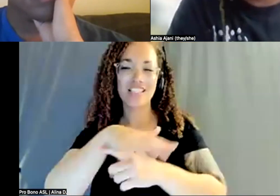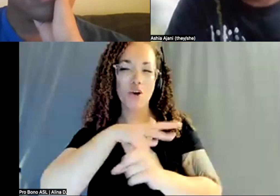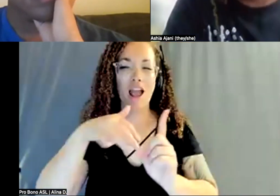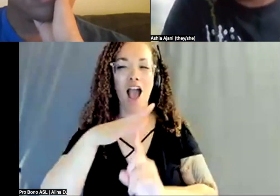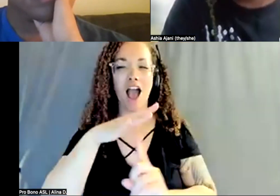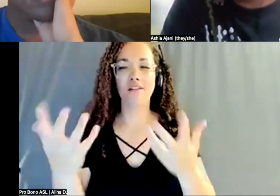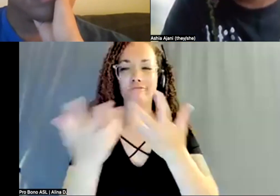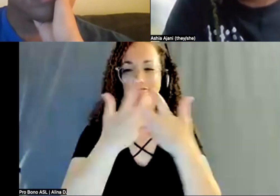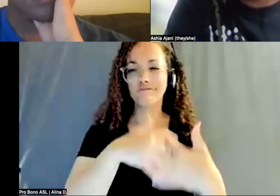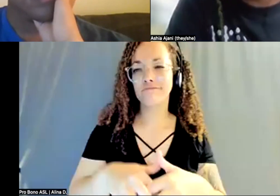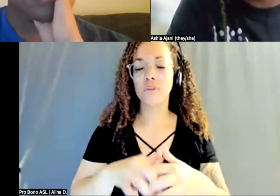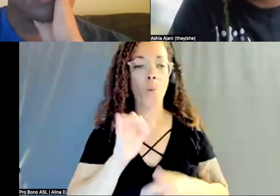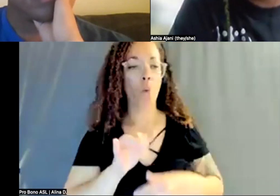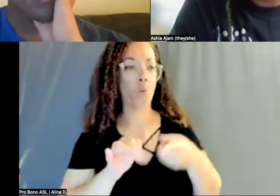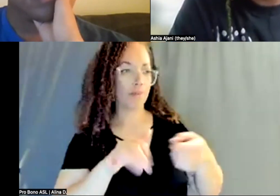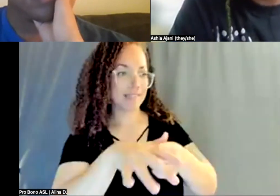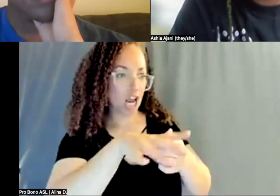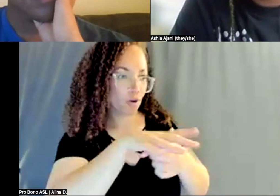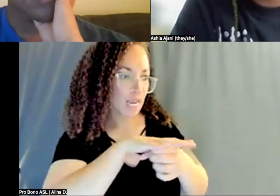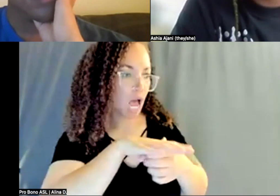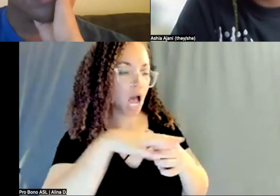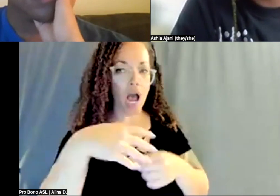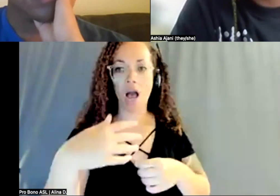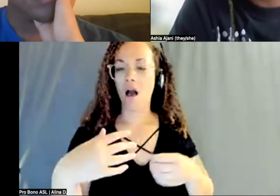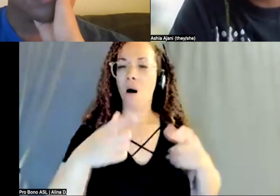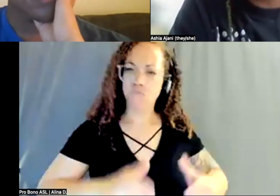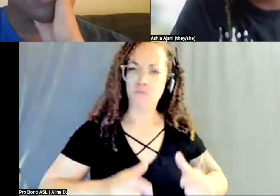you know, and just like kind of like thinking a lot about space and place, and then you know,